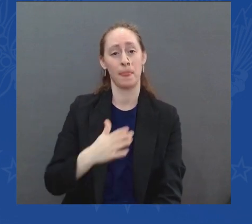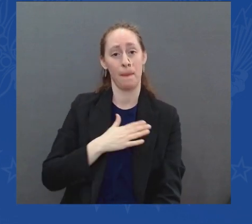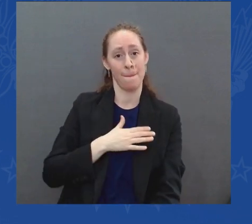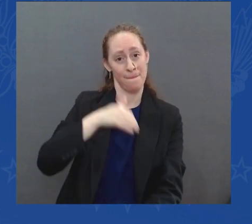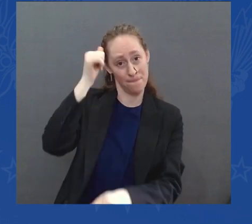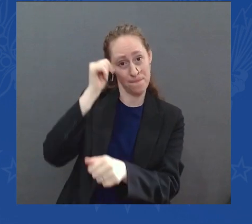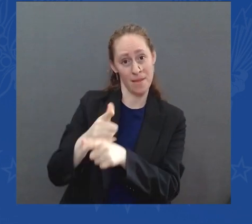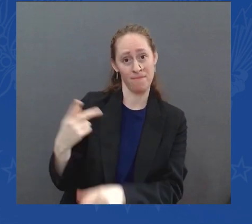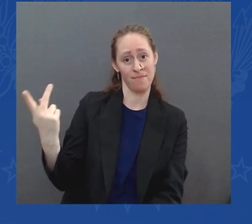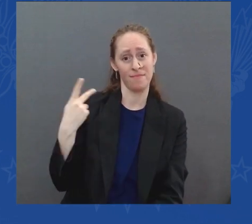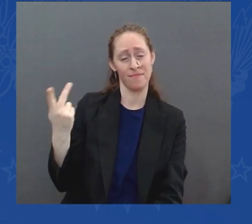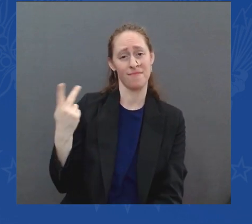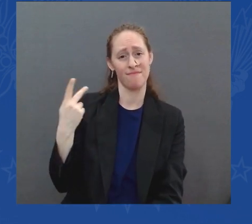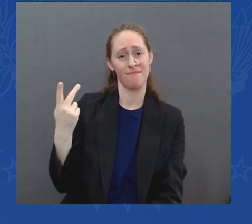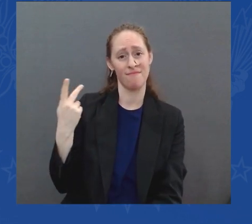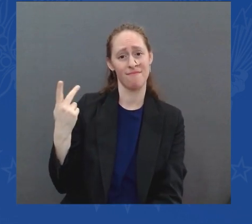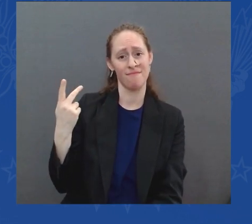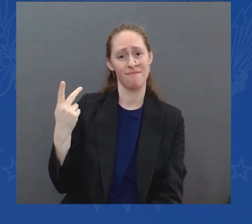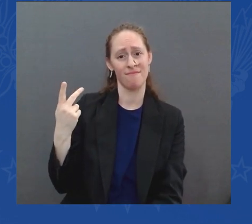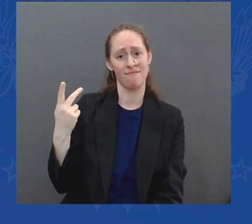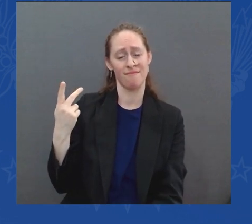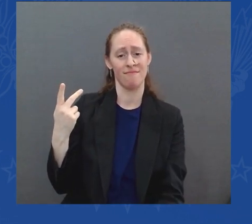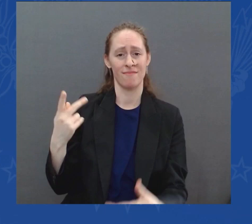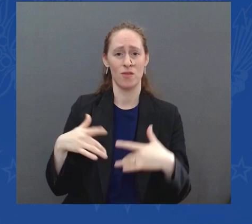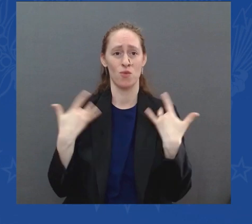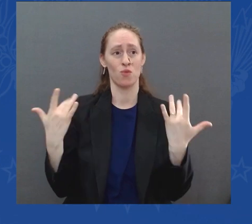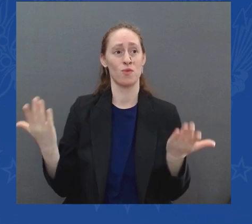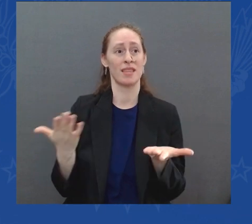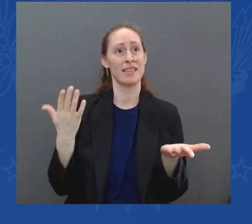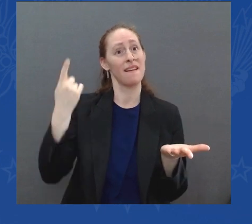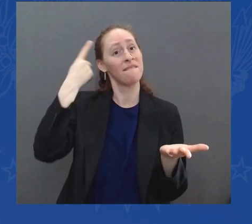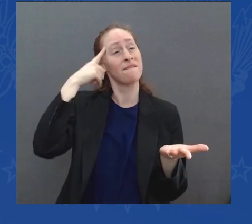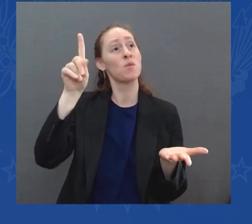who once said our country's national crime is lynching.